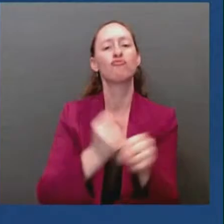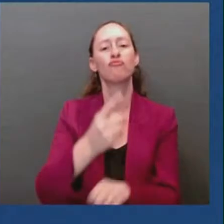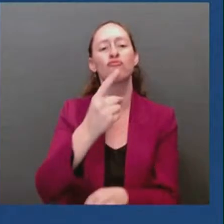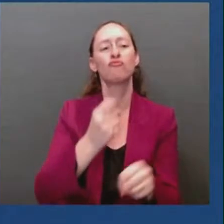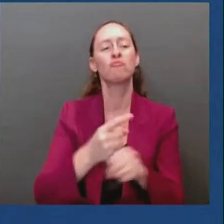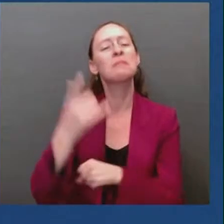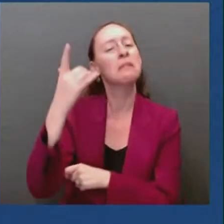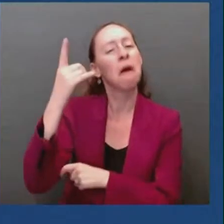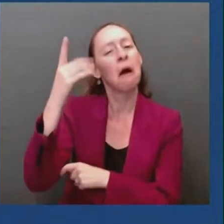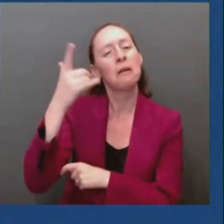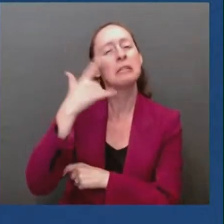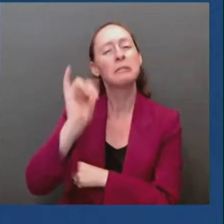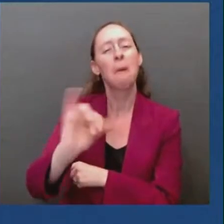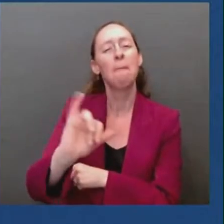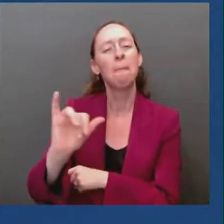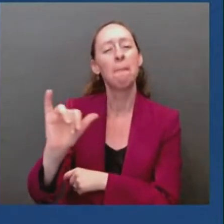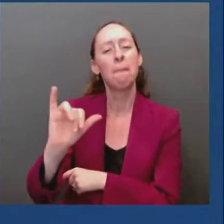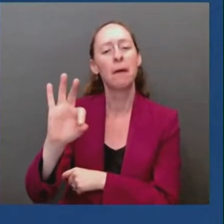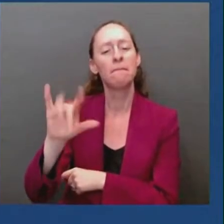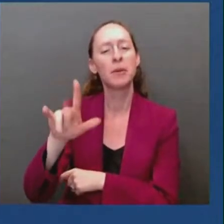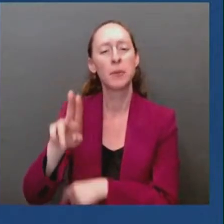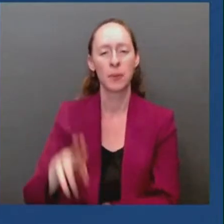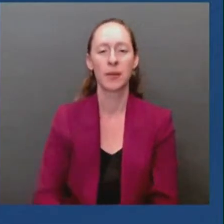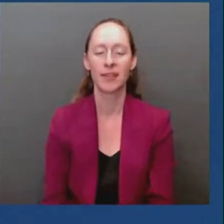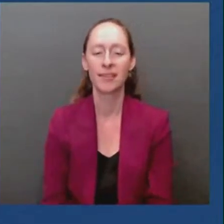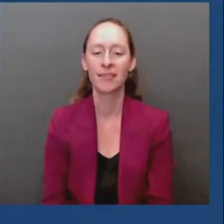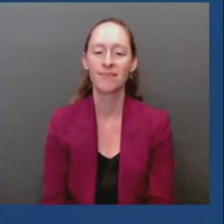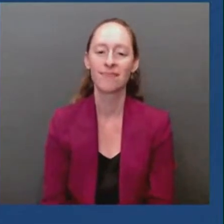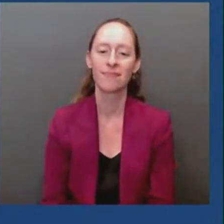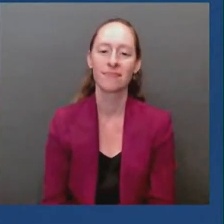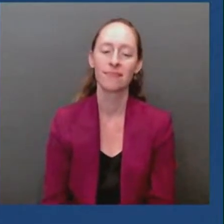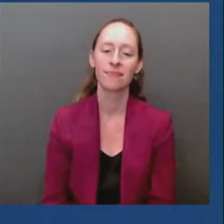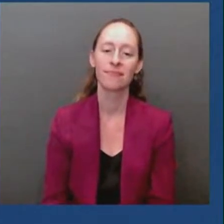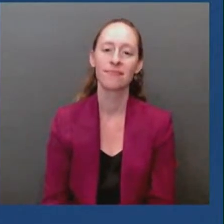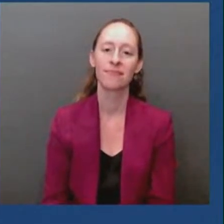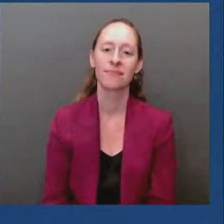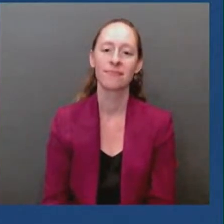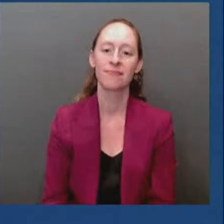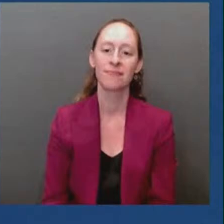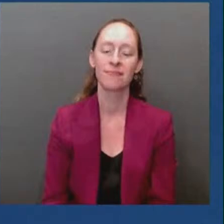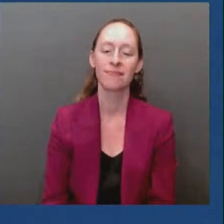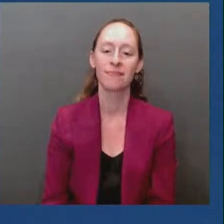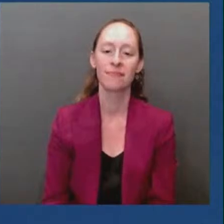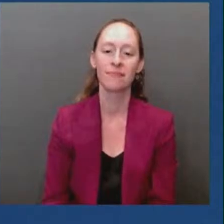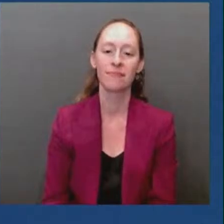LET ME BE CLEAR. FOR OUR HIGHEST RISK